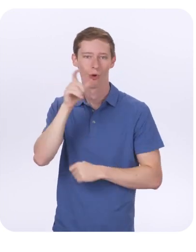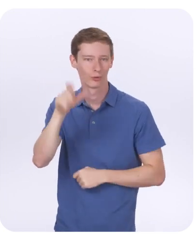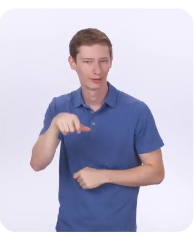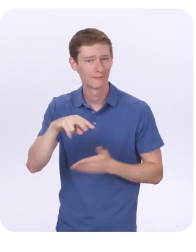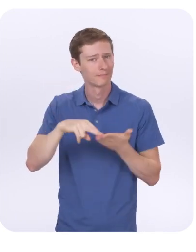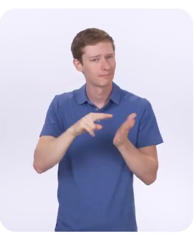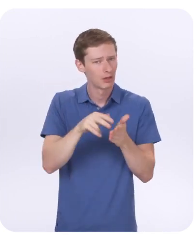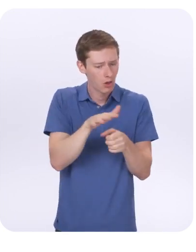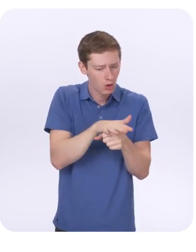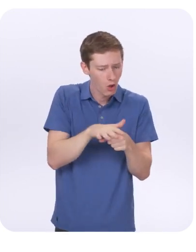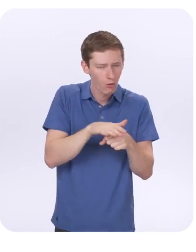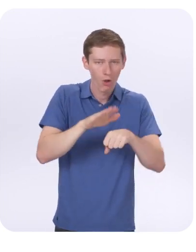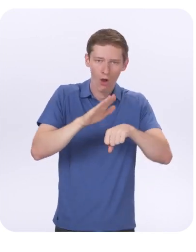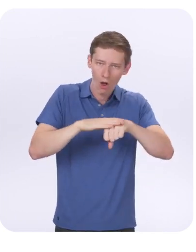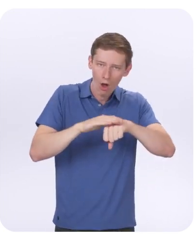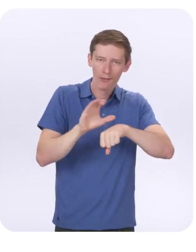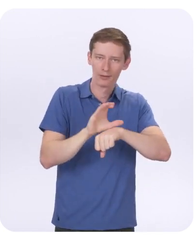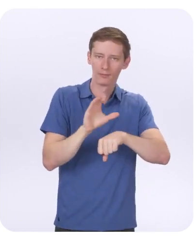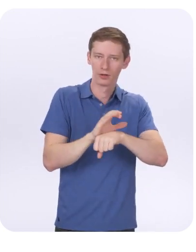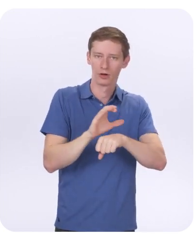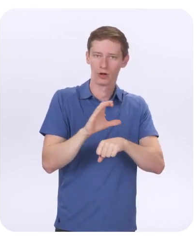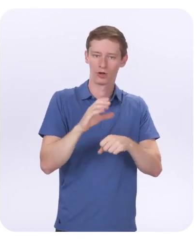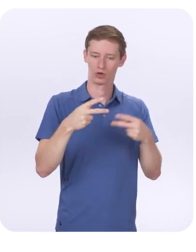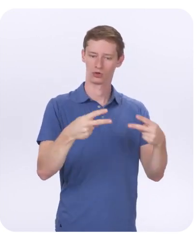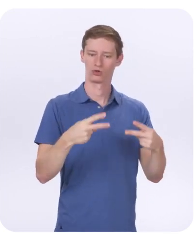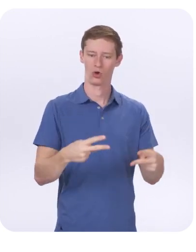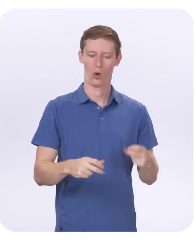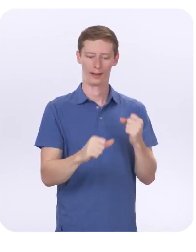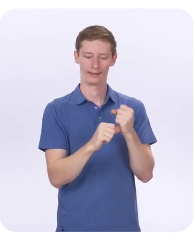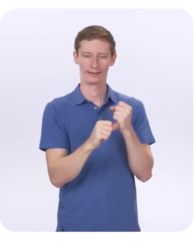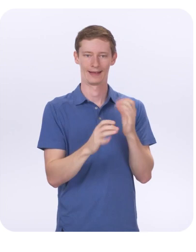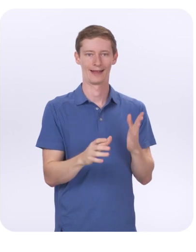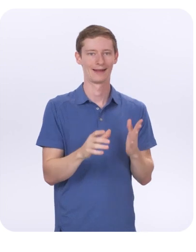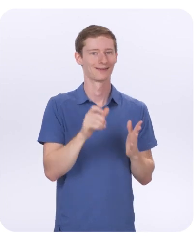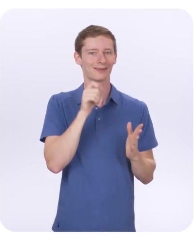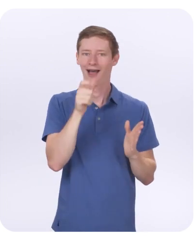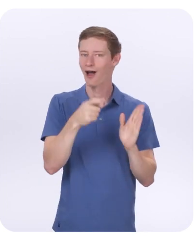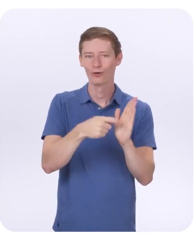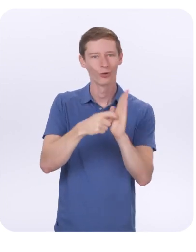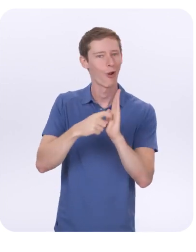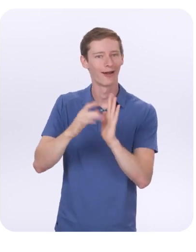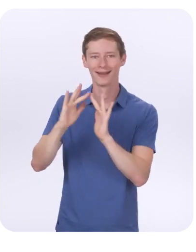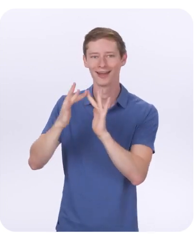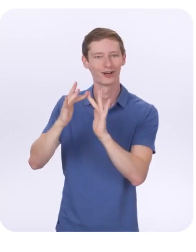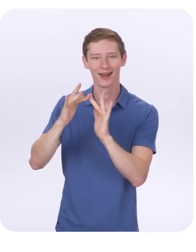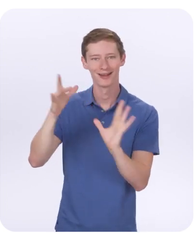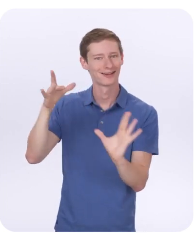Code Llama could help you even when you are on the plane and can’t access the documentation or online forums.